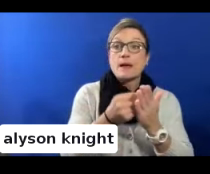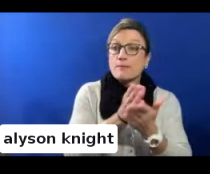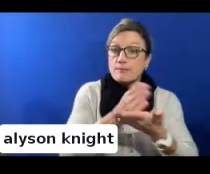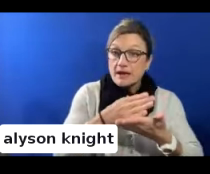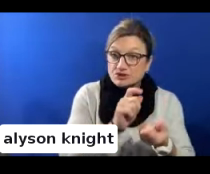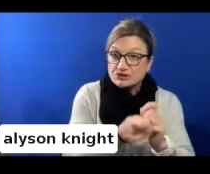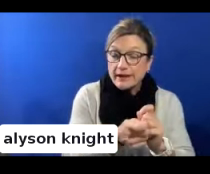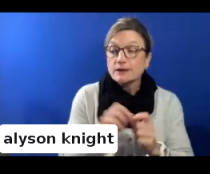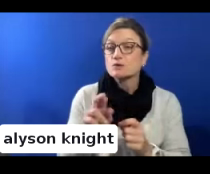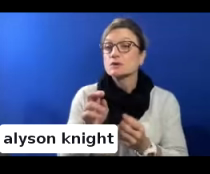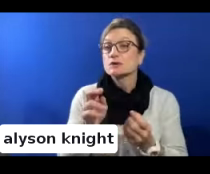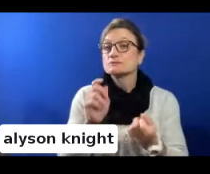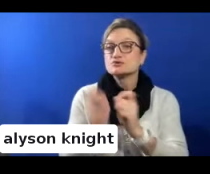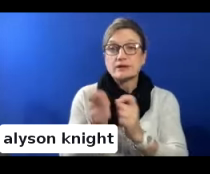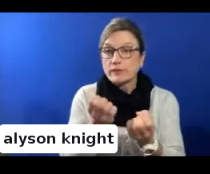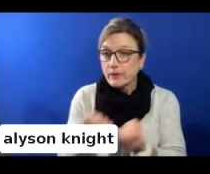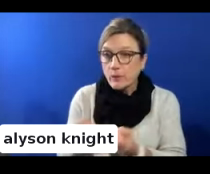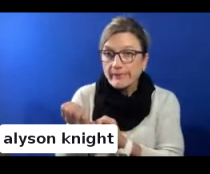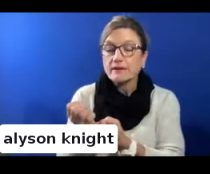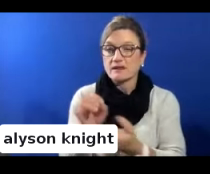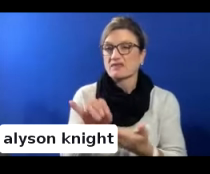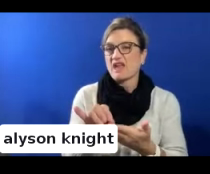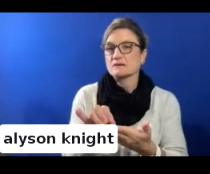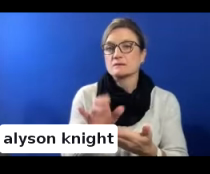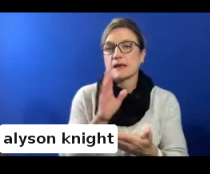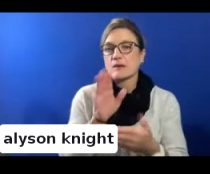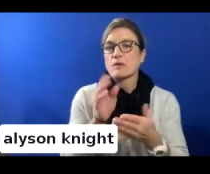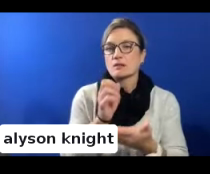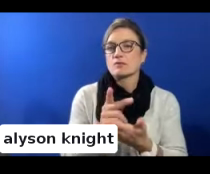in equipment or change in timeline. And that's it.